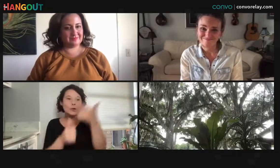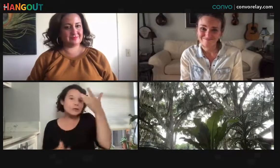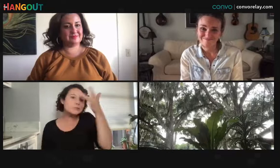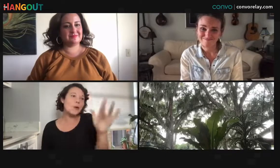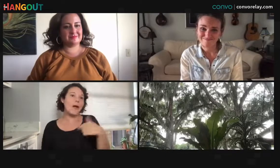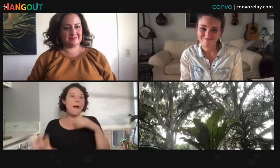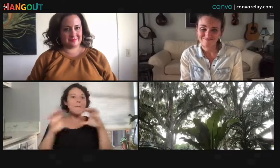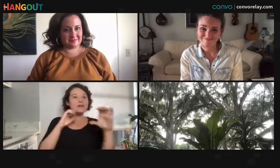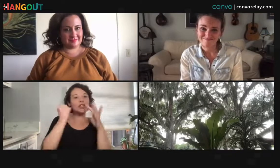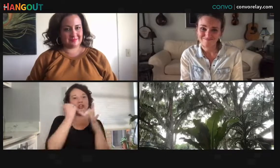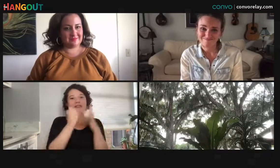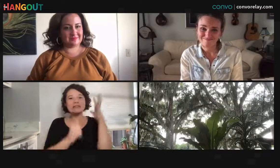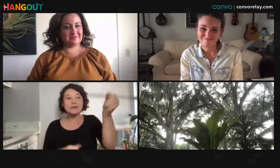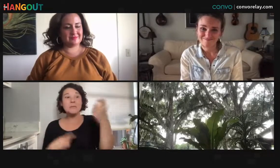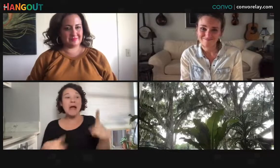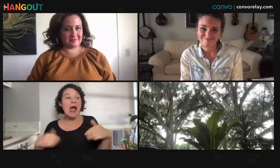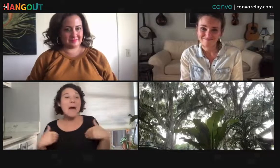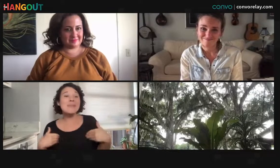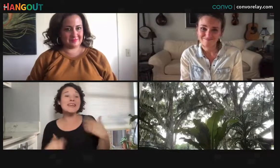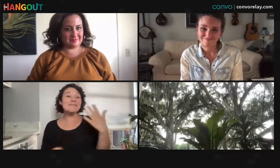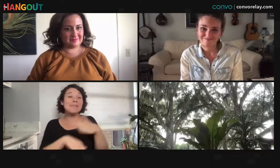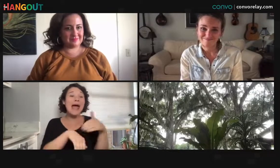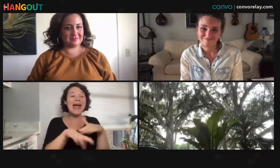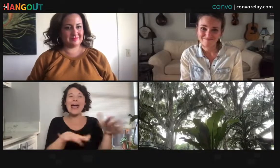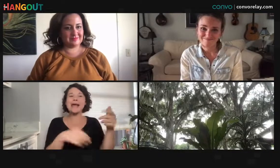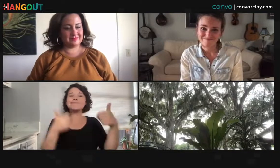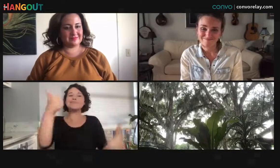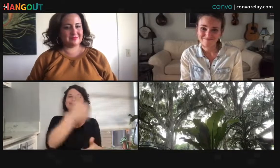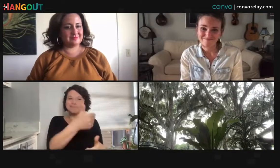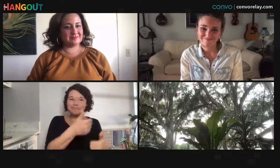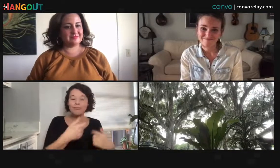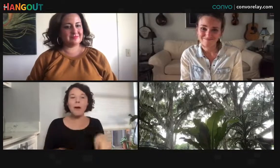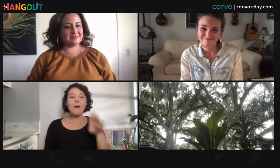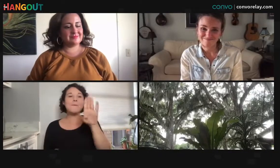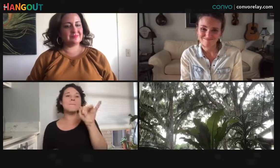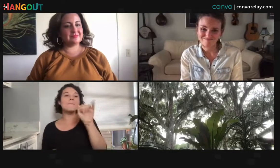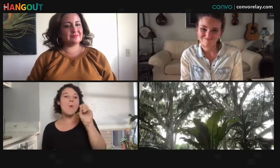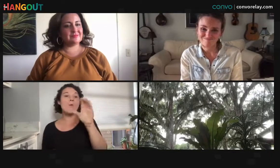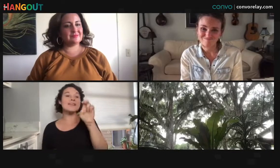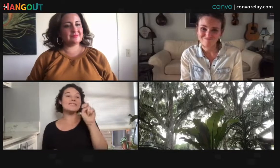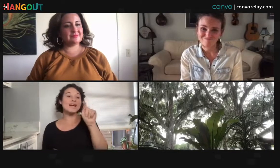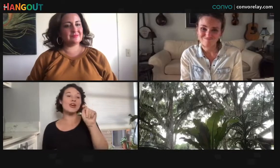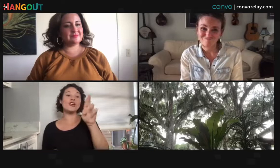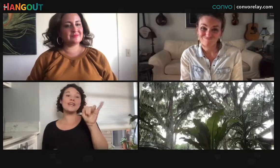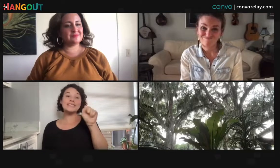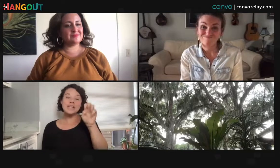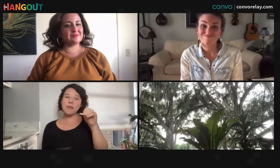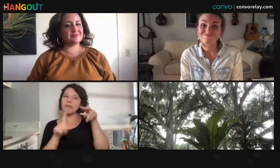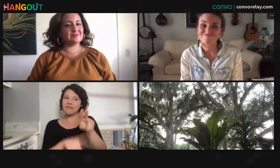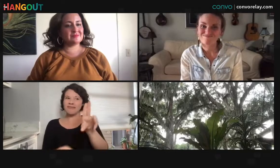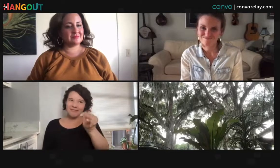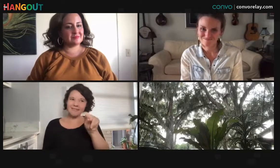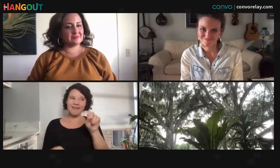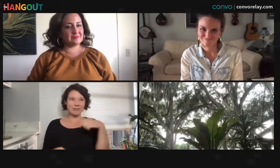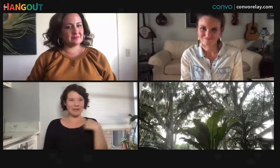believe that we are the most important species the smartest while animals and other pets are subjugated to us but